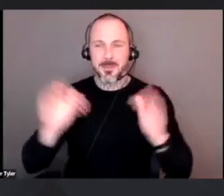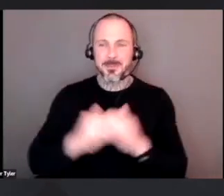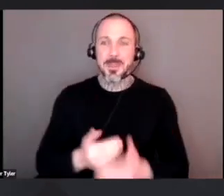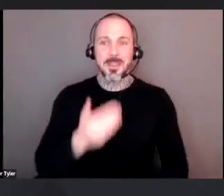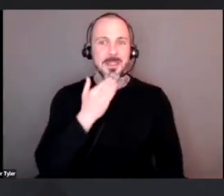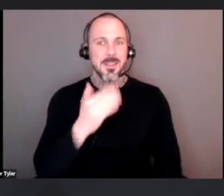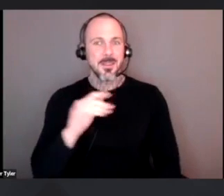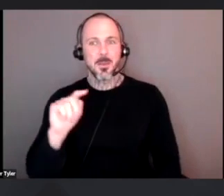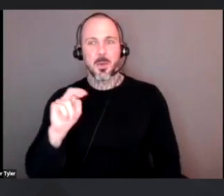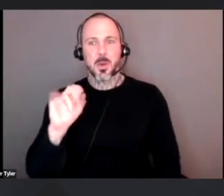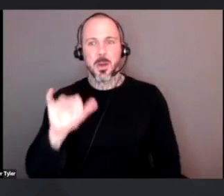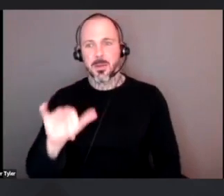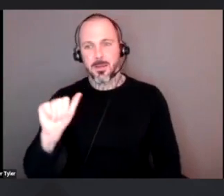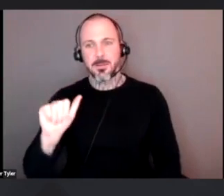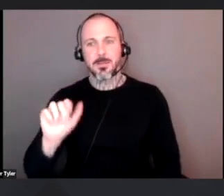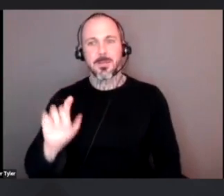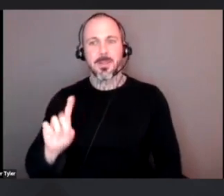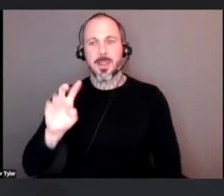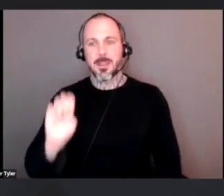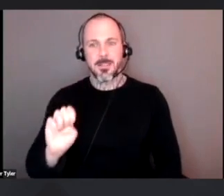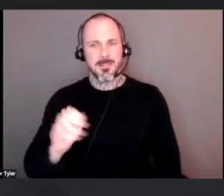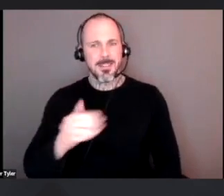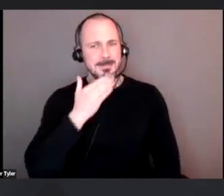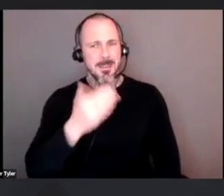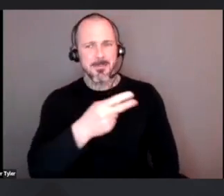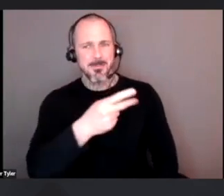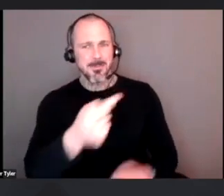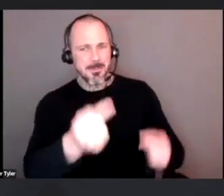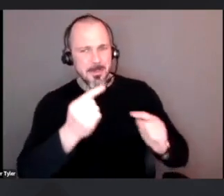with today's attendees. We have lots of great questions coming in already.